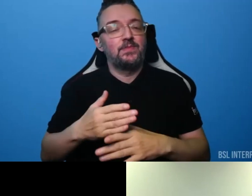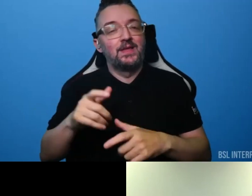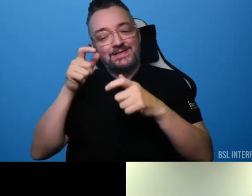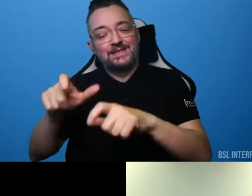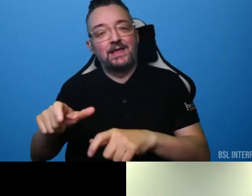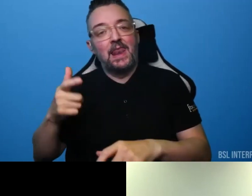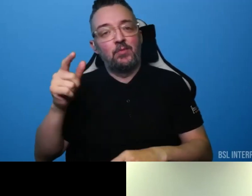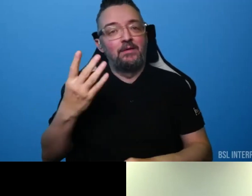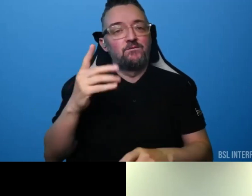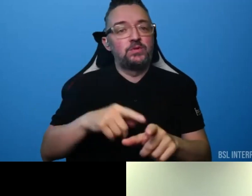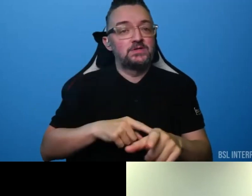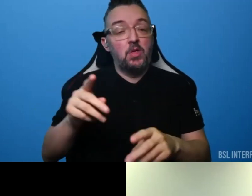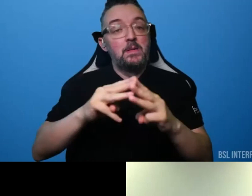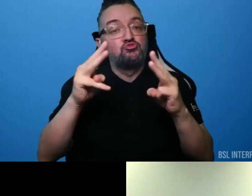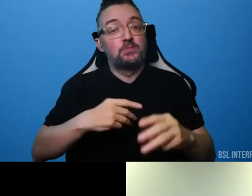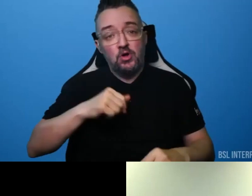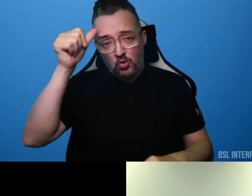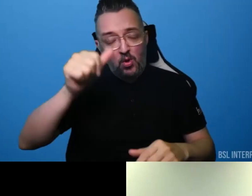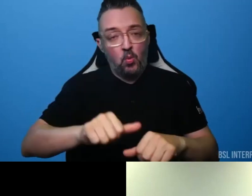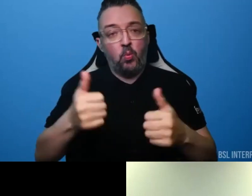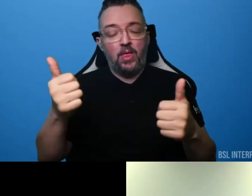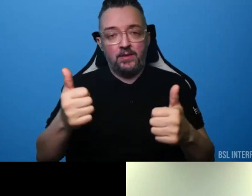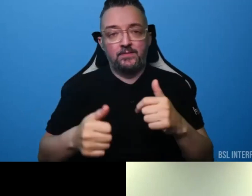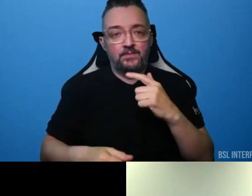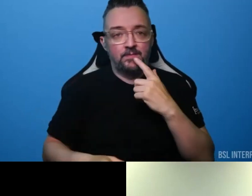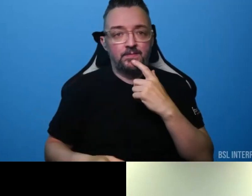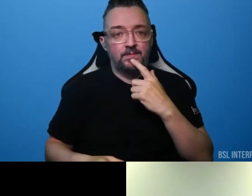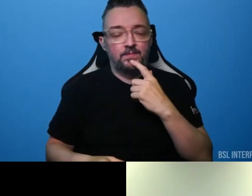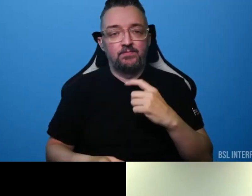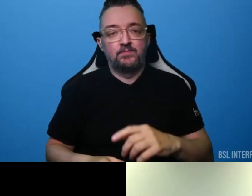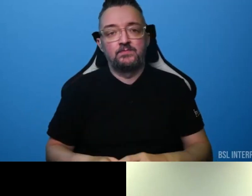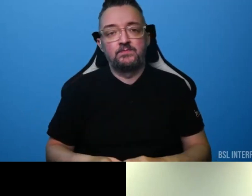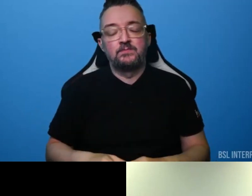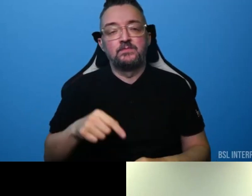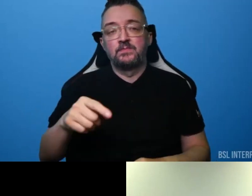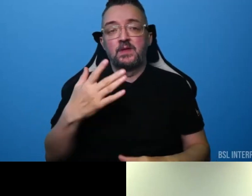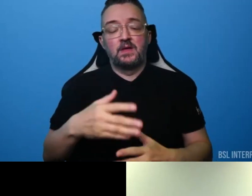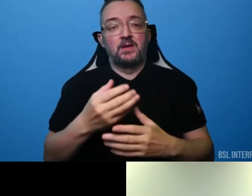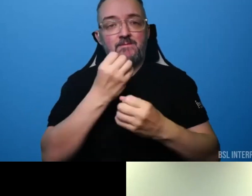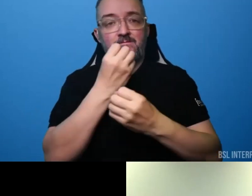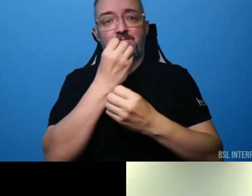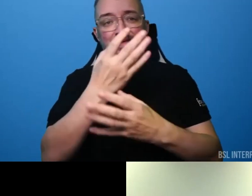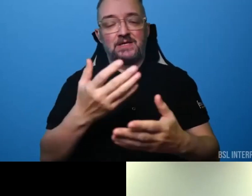So I know the museum very well. And it's a fantastic resource